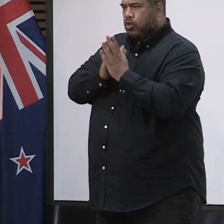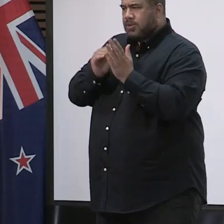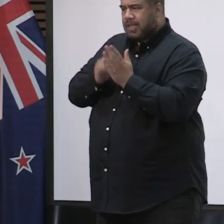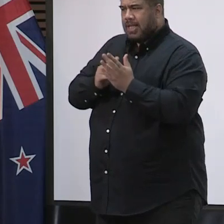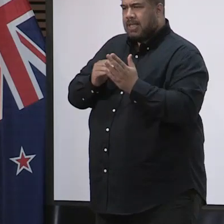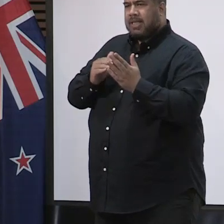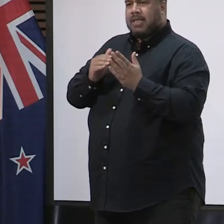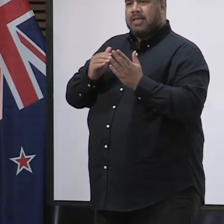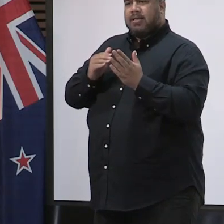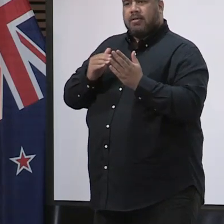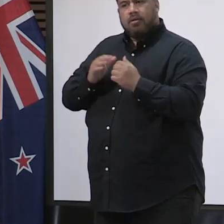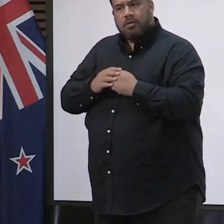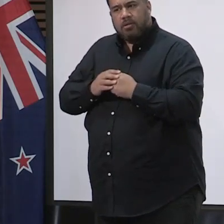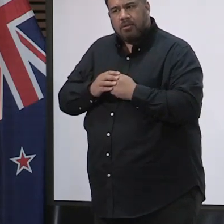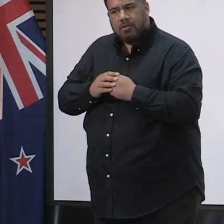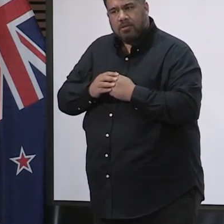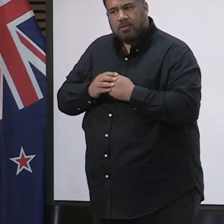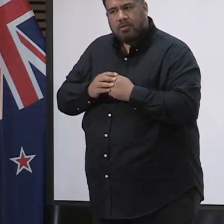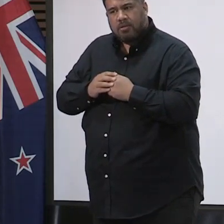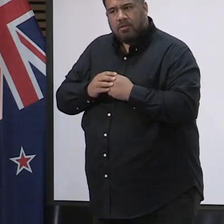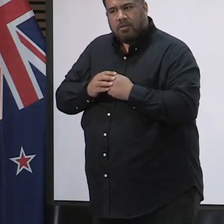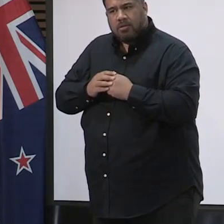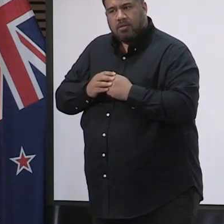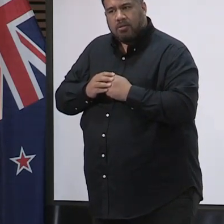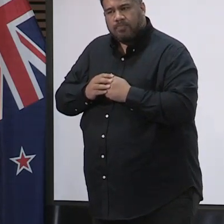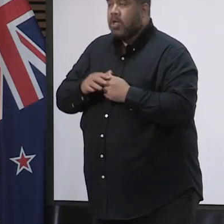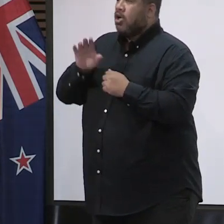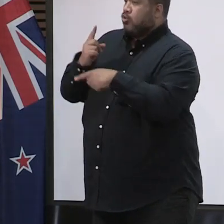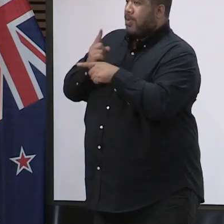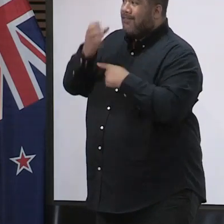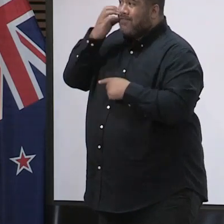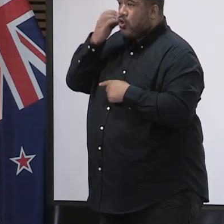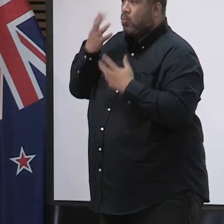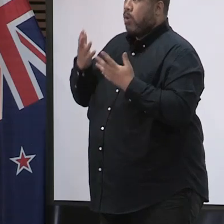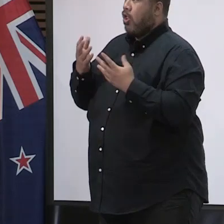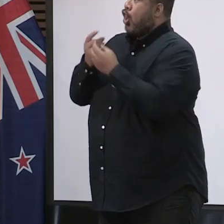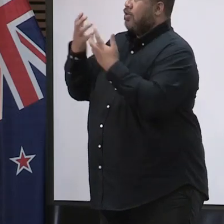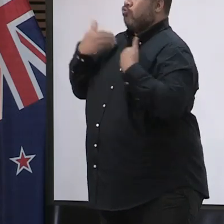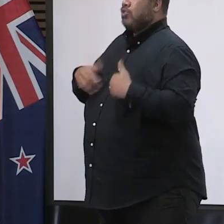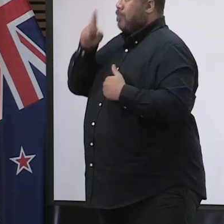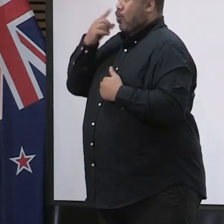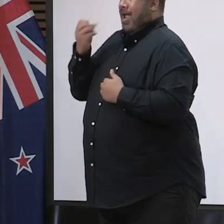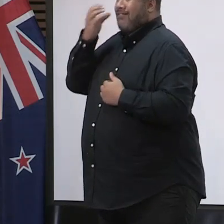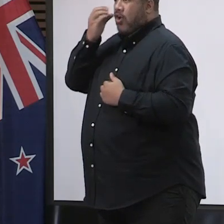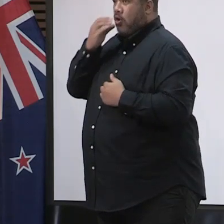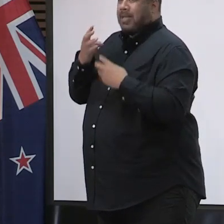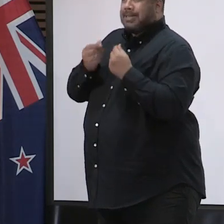places where COVID can spread